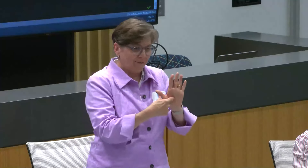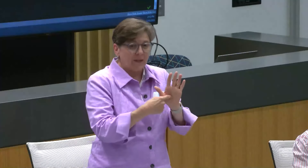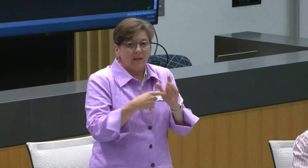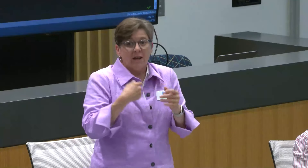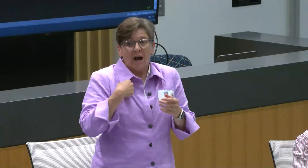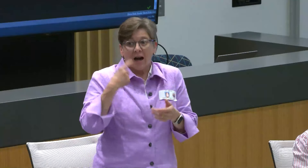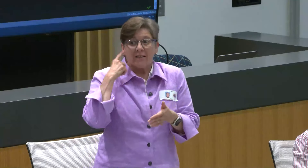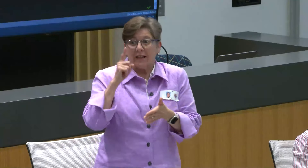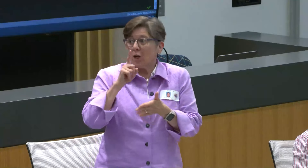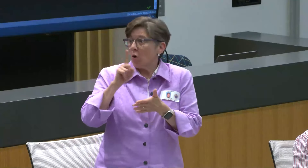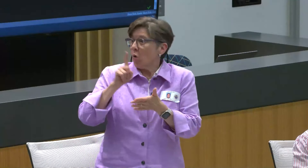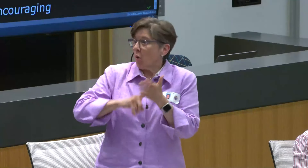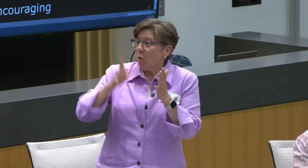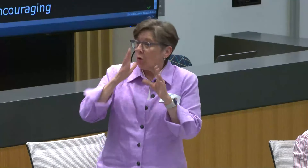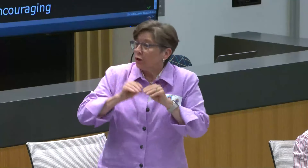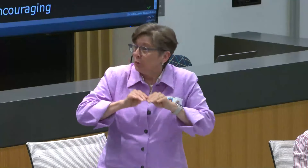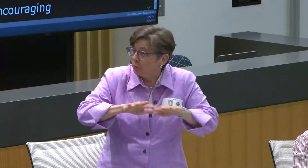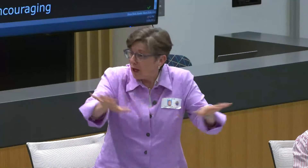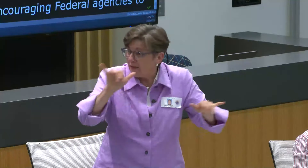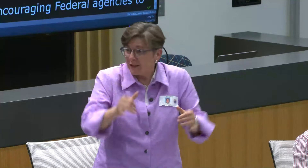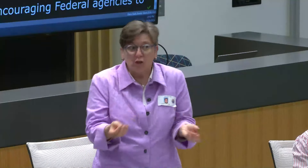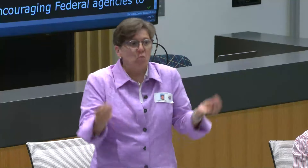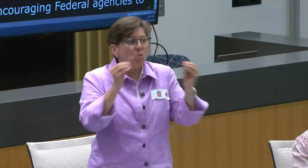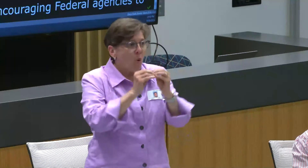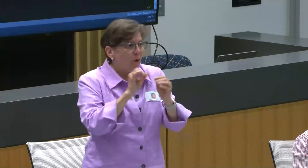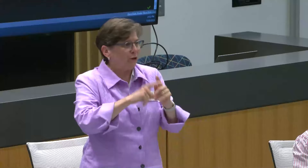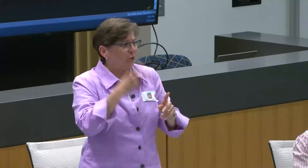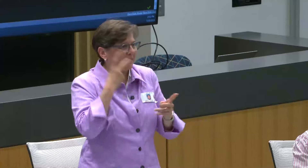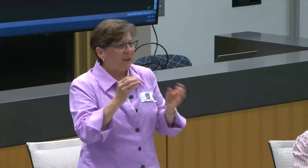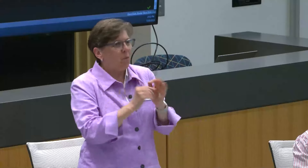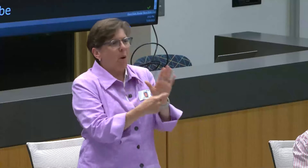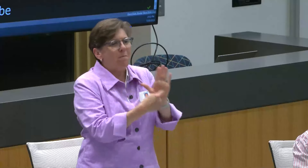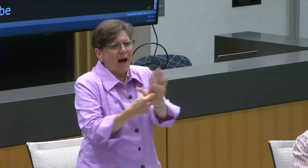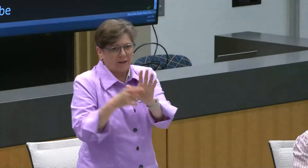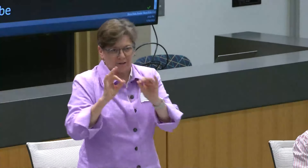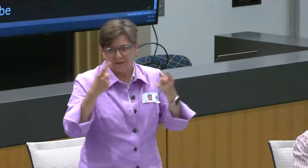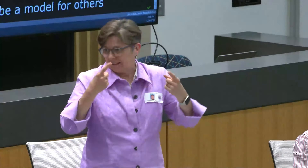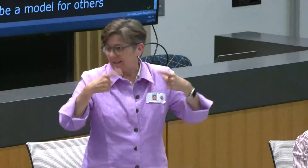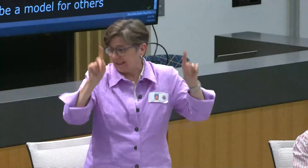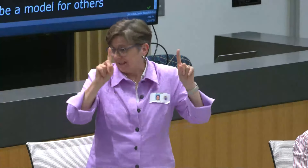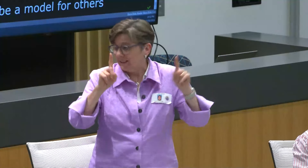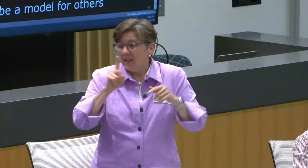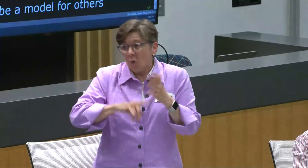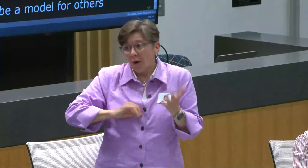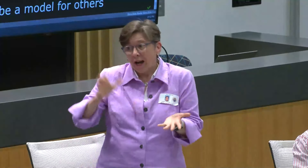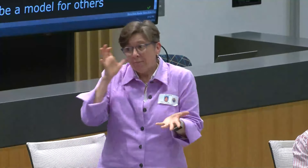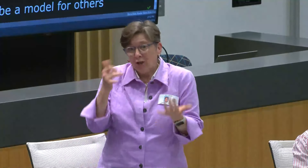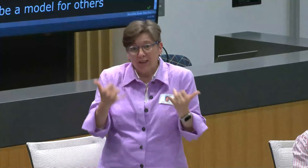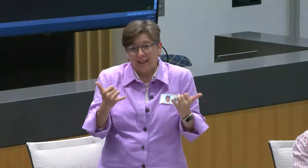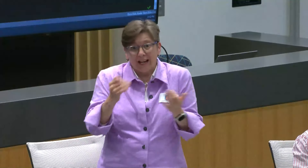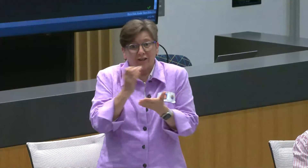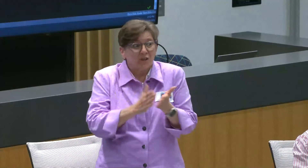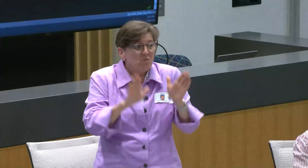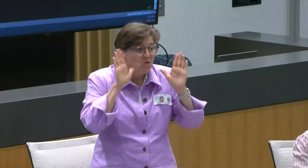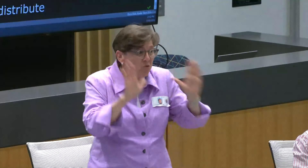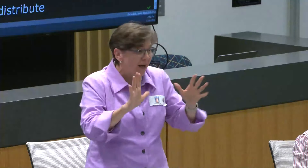I THINK THE FACT THAT THIS HEARING IS HAPPENING HERE IS A GREAT EXAMPLE OF THE FCC'S COMMITMENT. NOT JUST TO ENCOURAGING